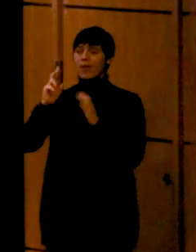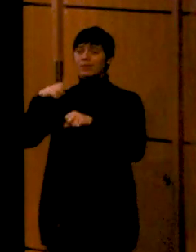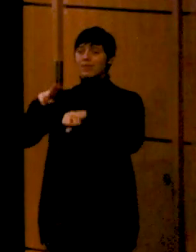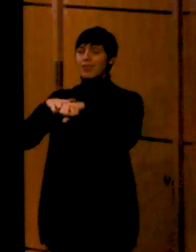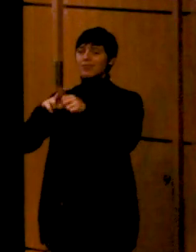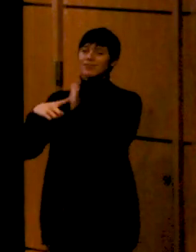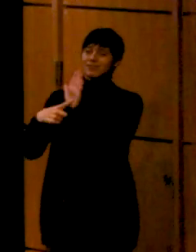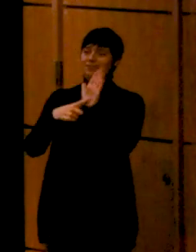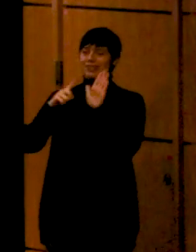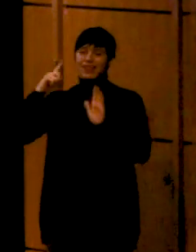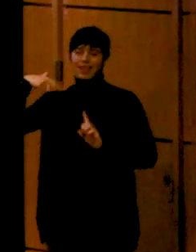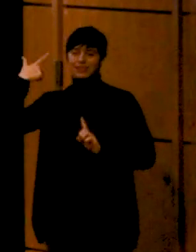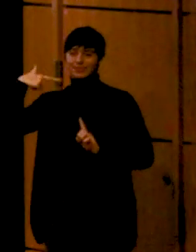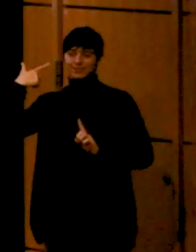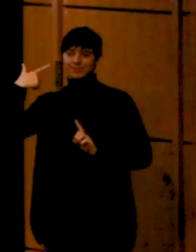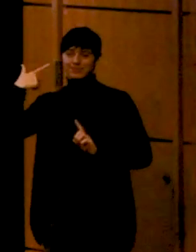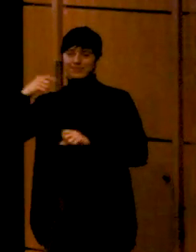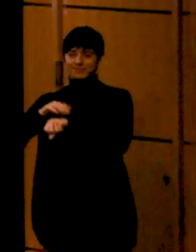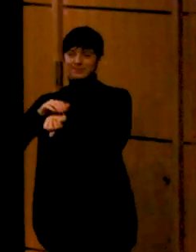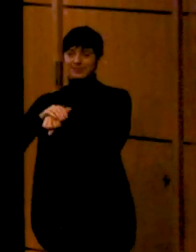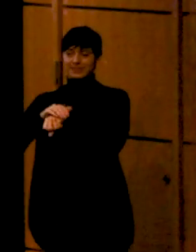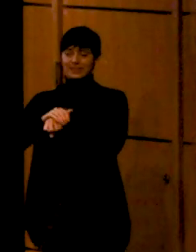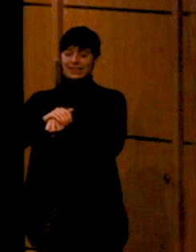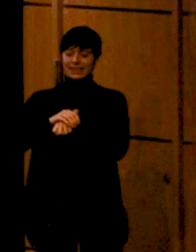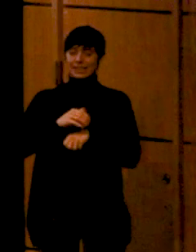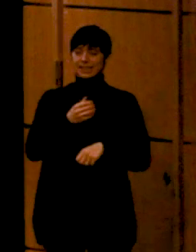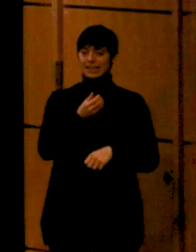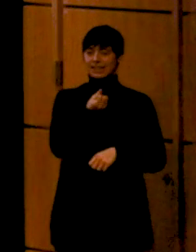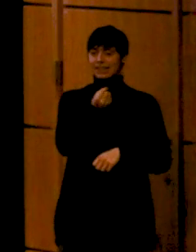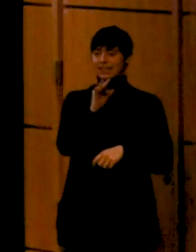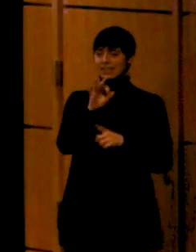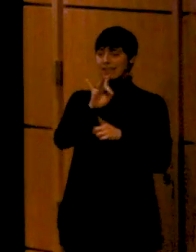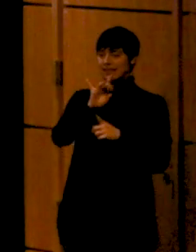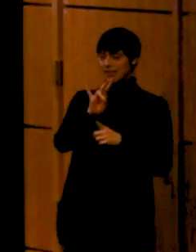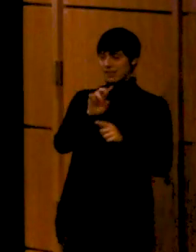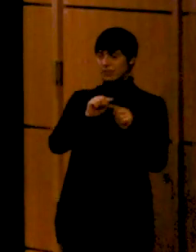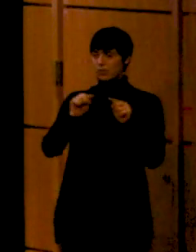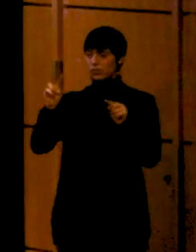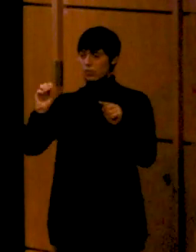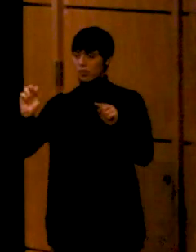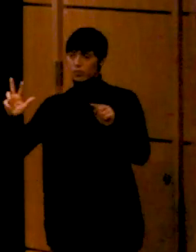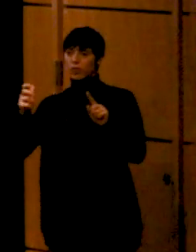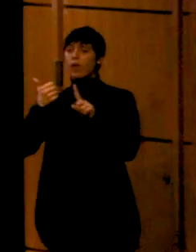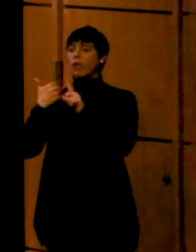And from 1987 to 2003, as curator of the Jay Paul Getty Museum.